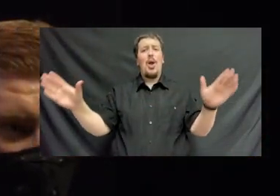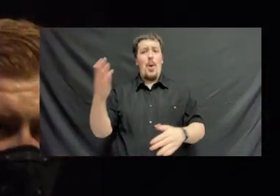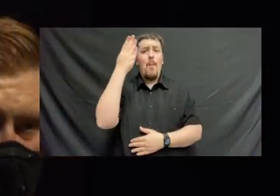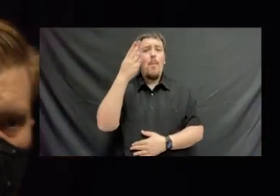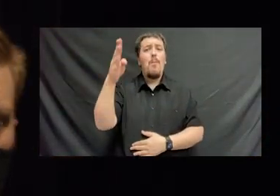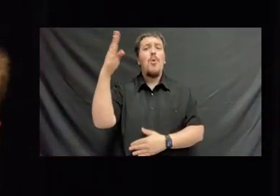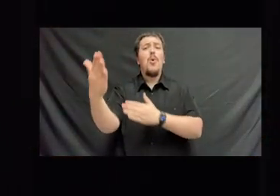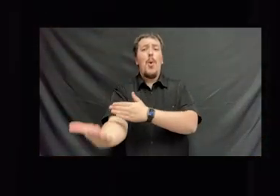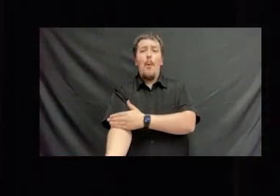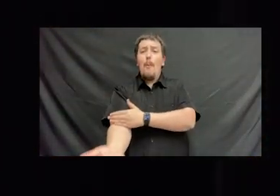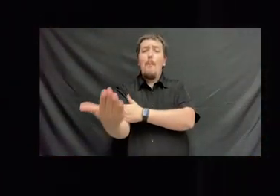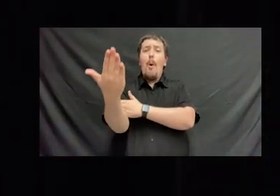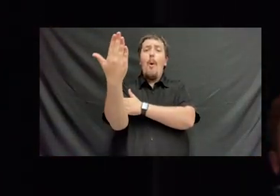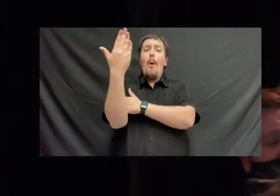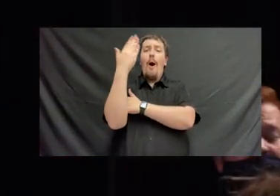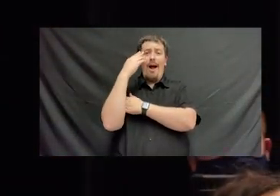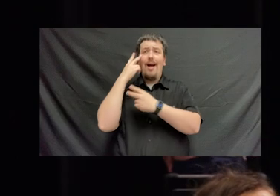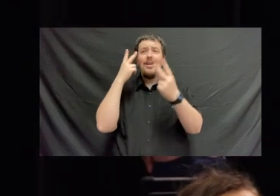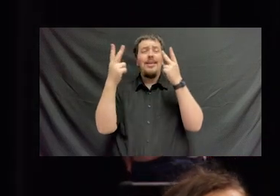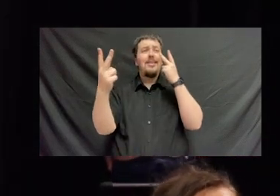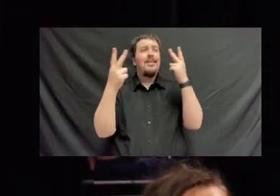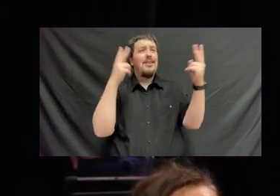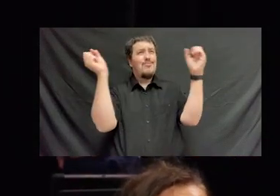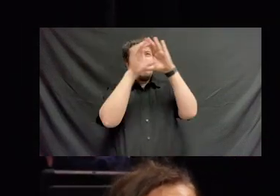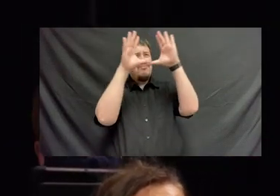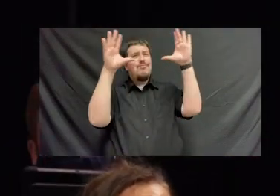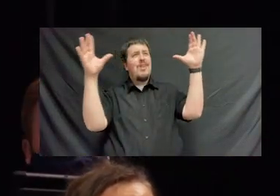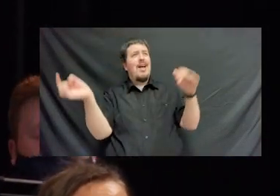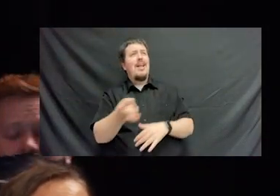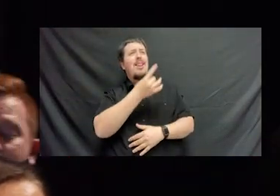I can see the light of a clear blue morning